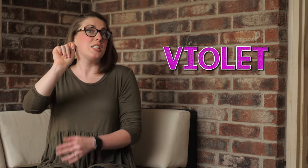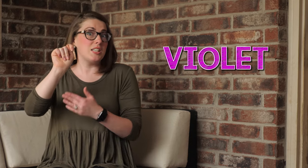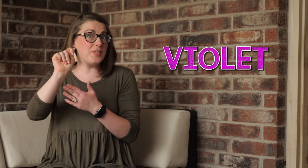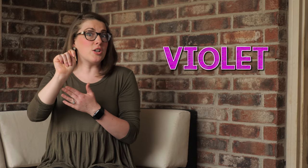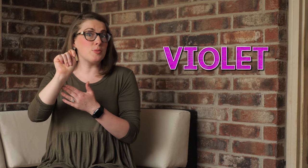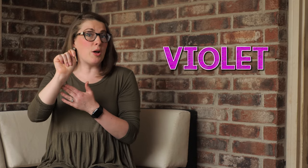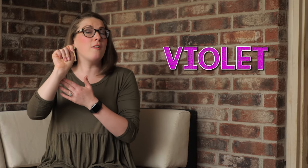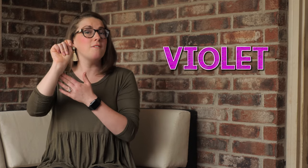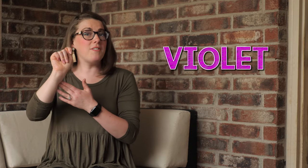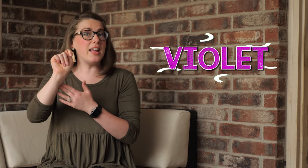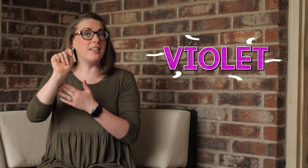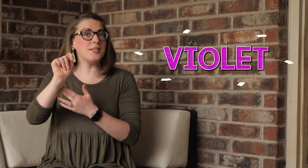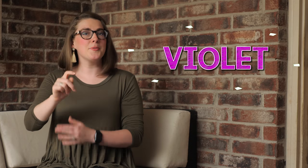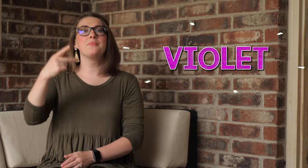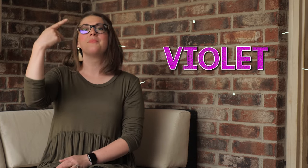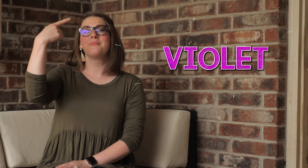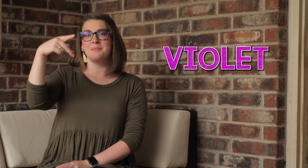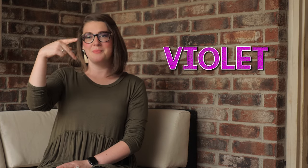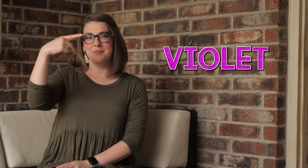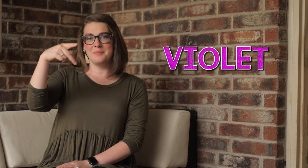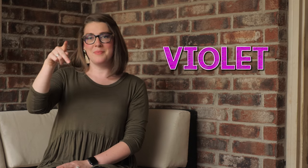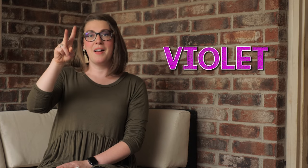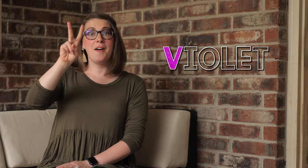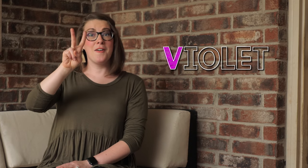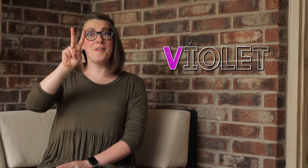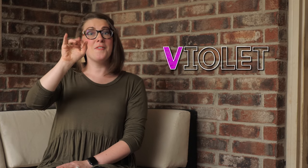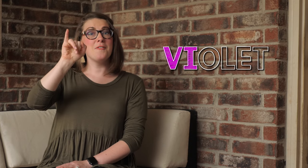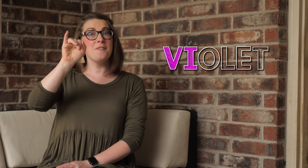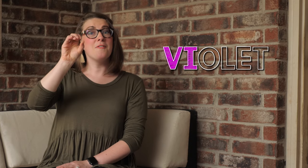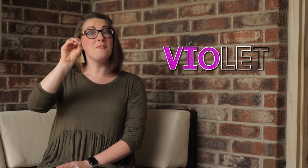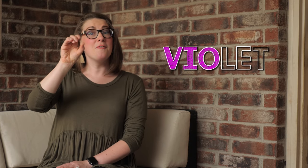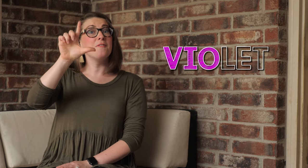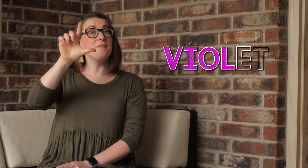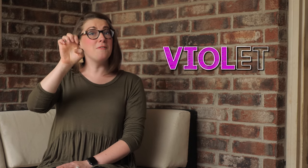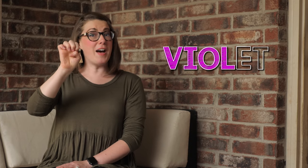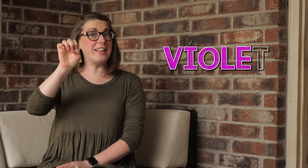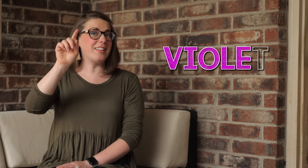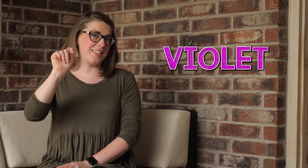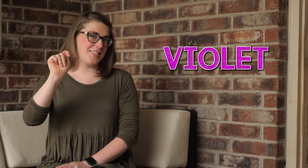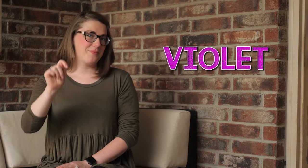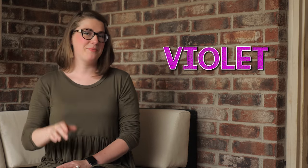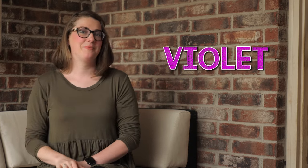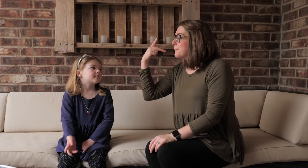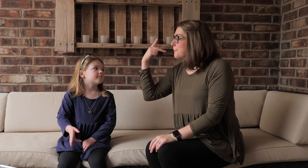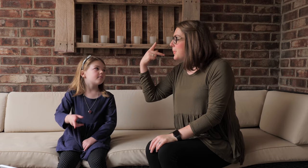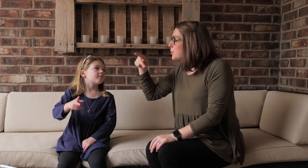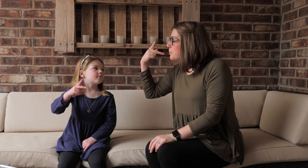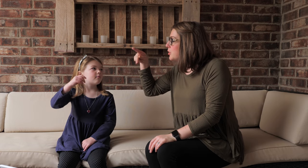To fingerspell violet Violet